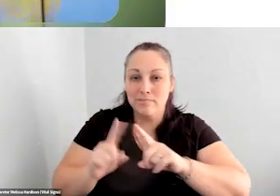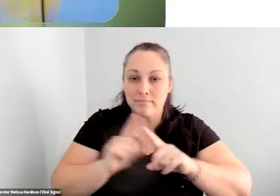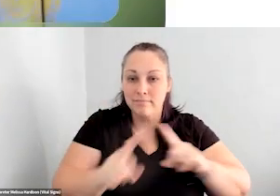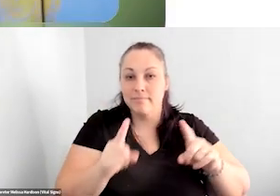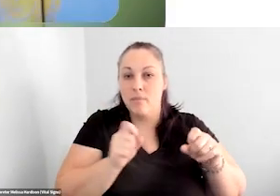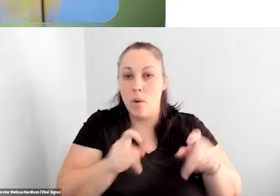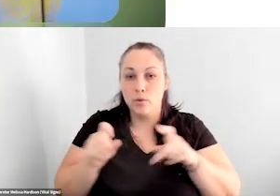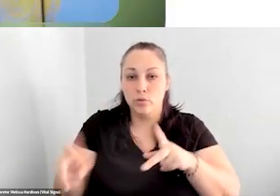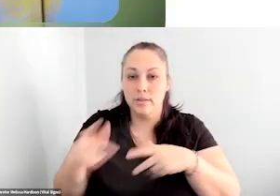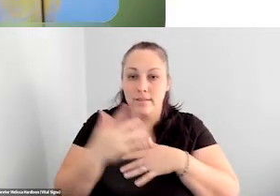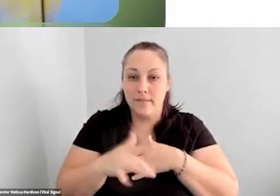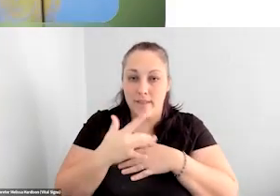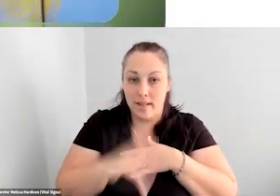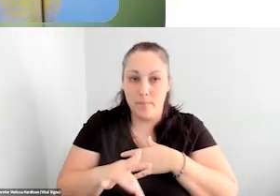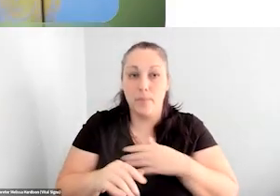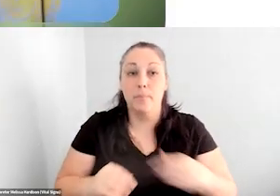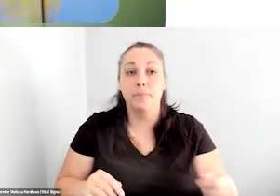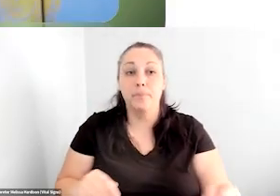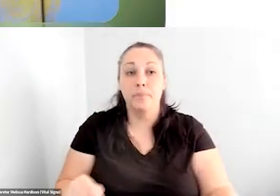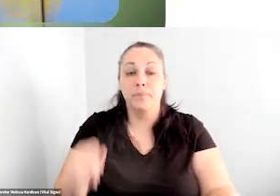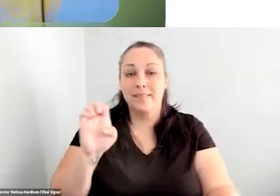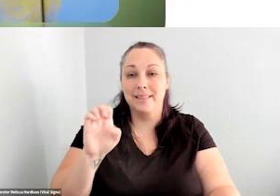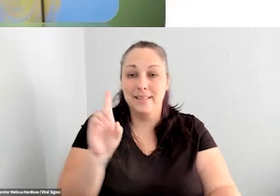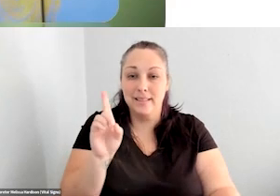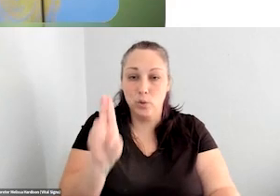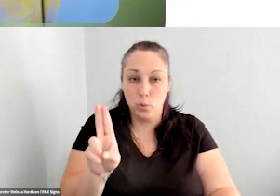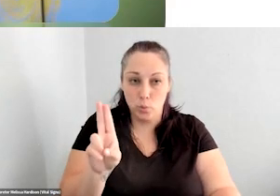EDU's collective work spans three underlying teams.